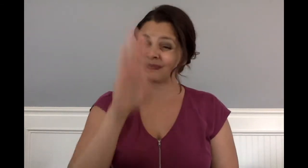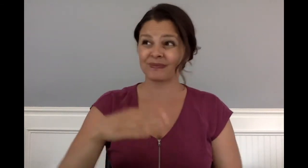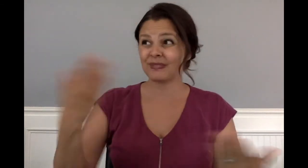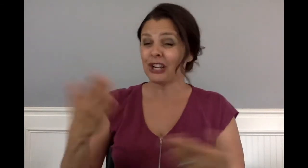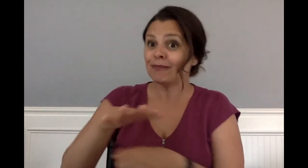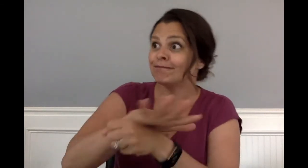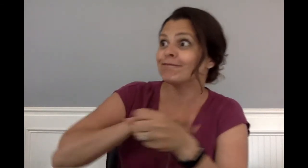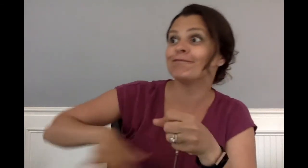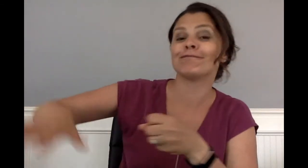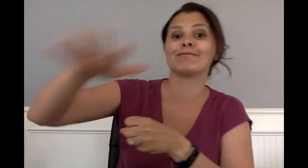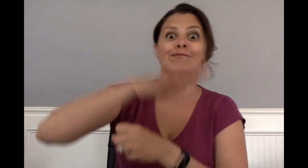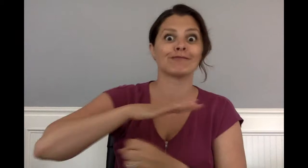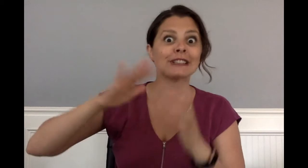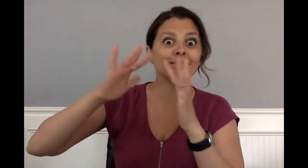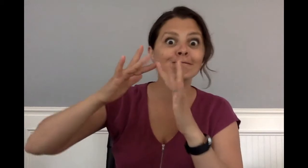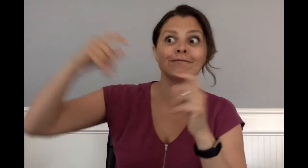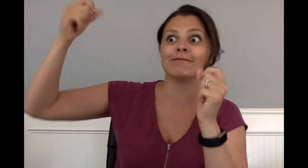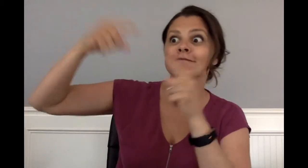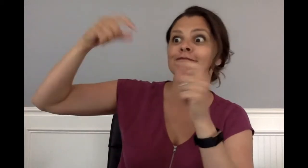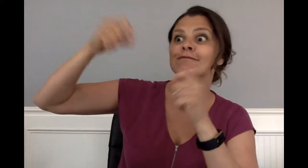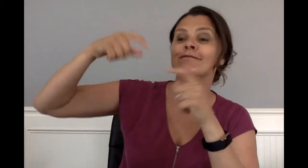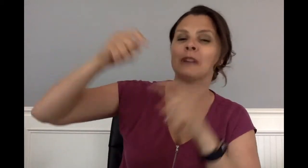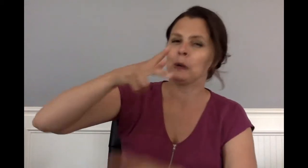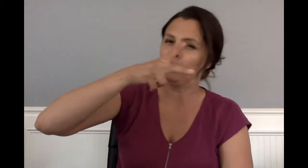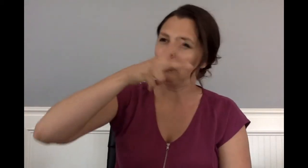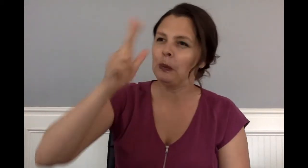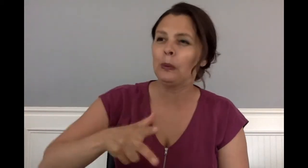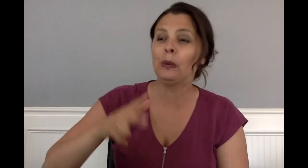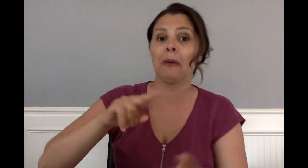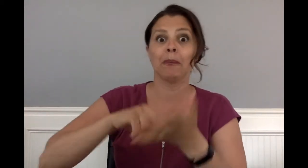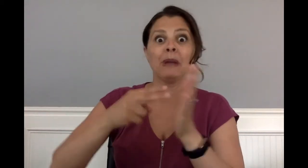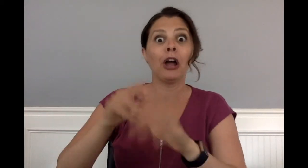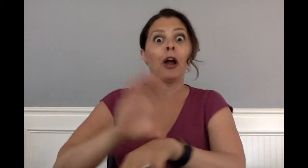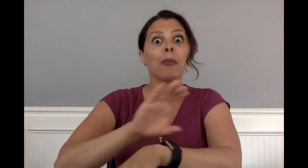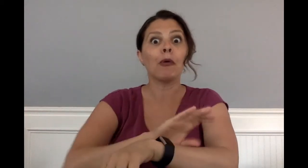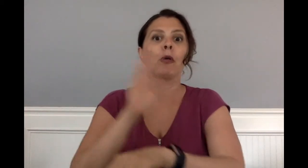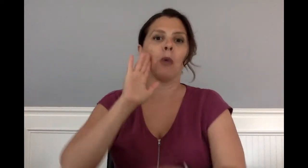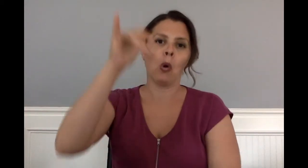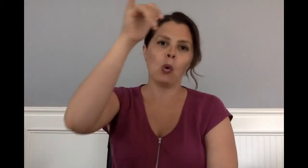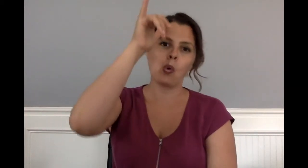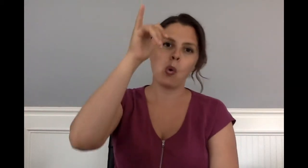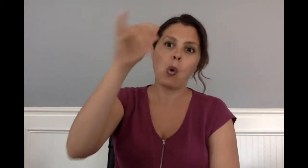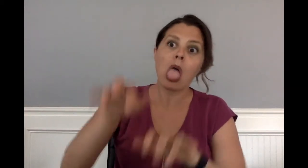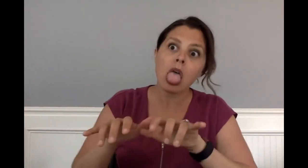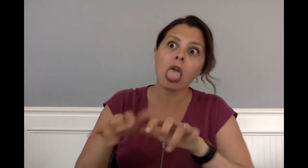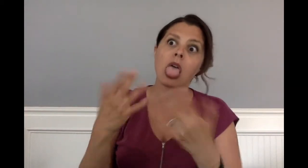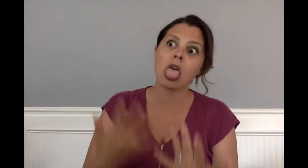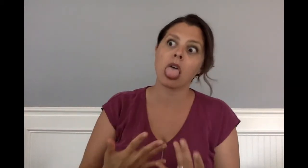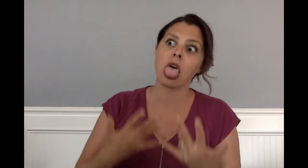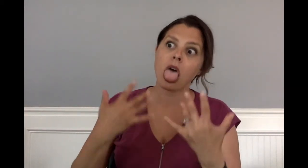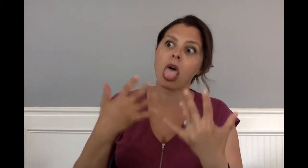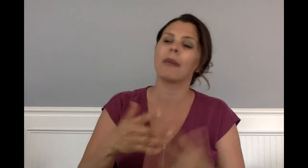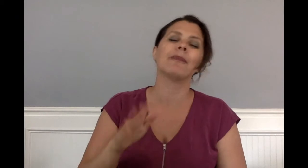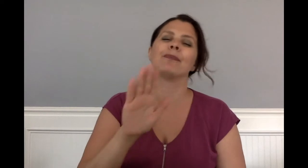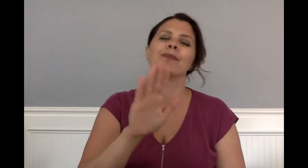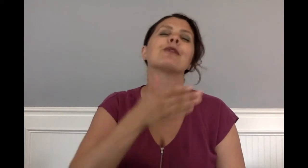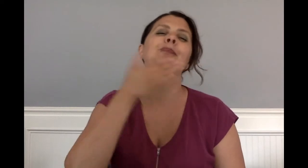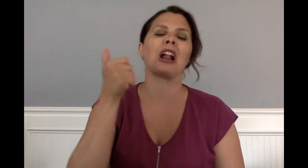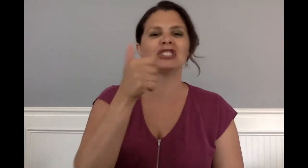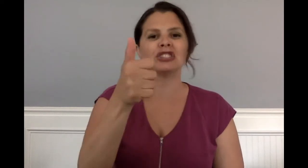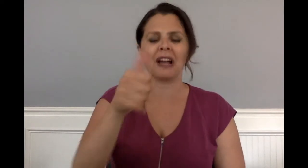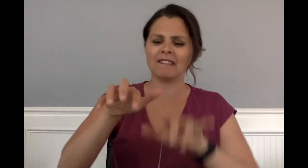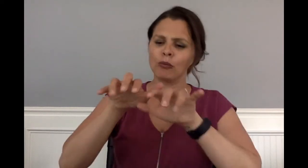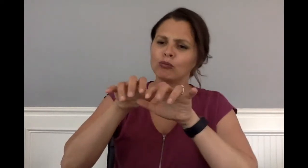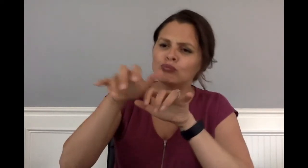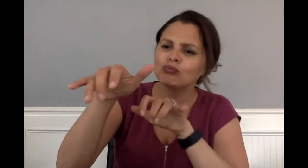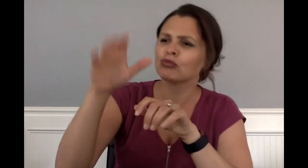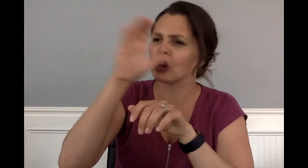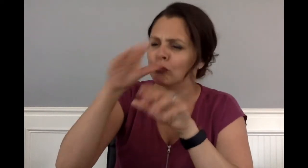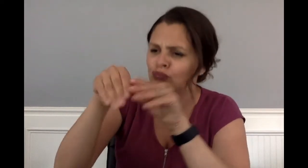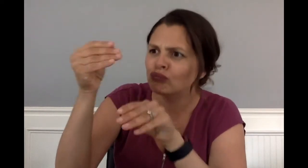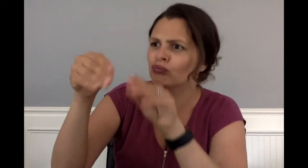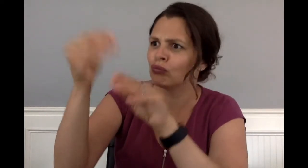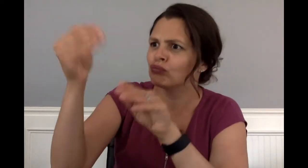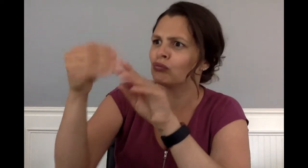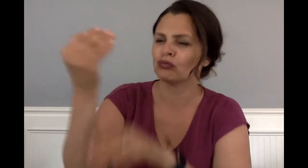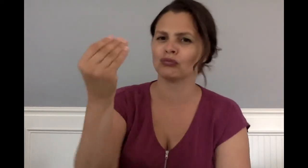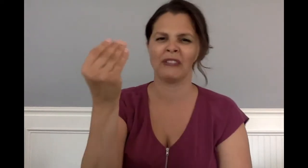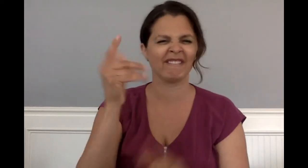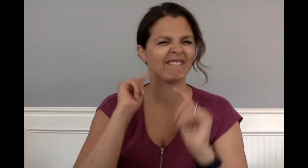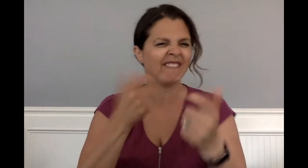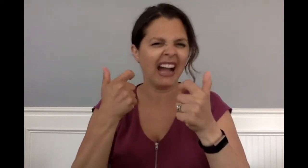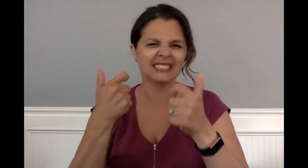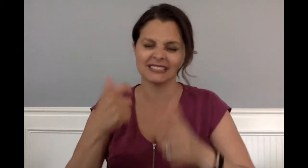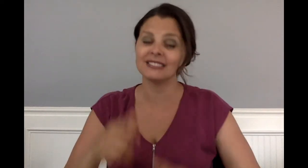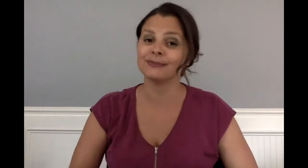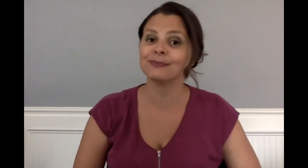Besides, in this village, computers are much too slow. Finding a card with your hands will be faster.”